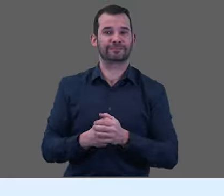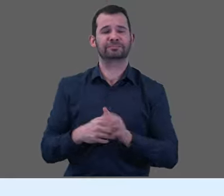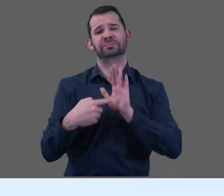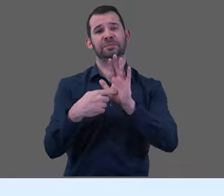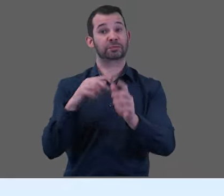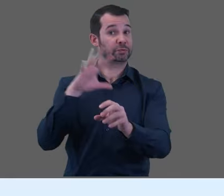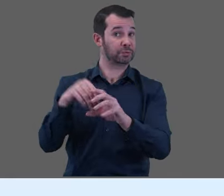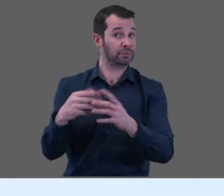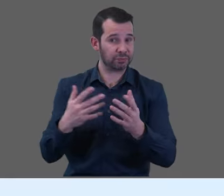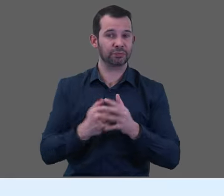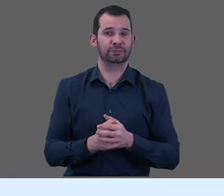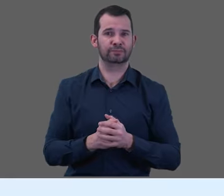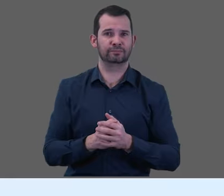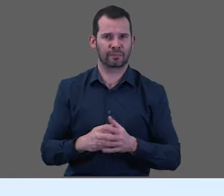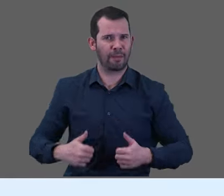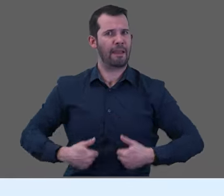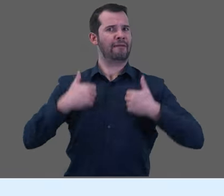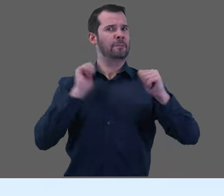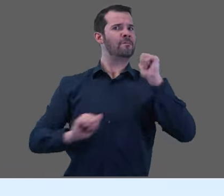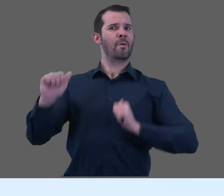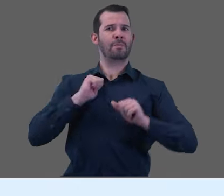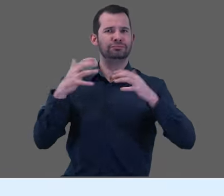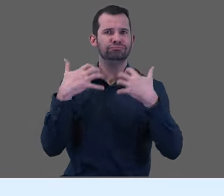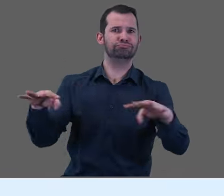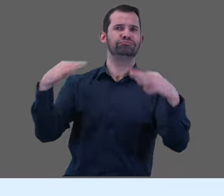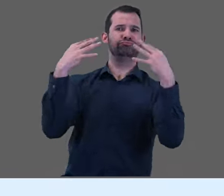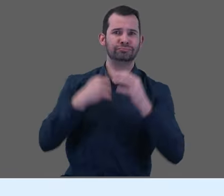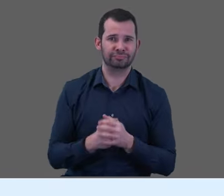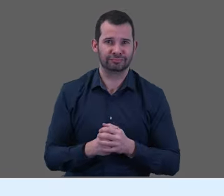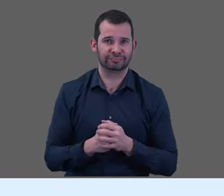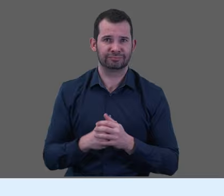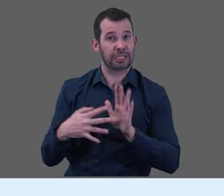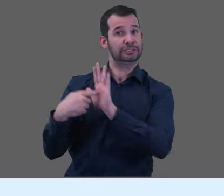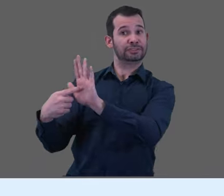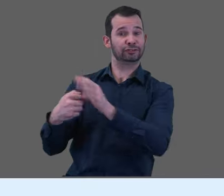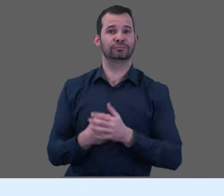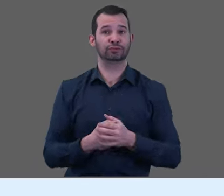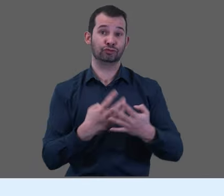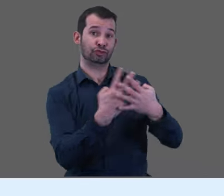Examples include live performances, exhibitions, screenings,